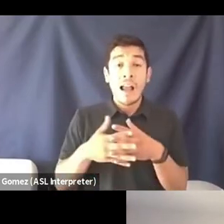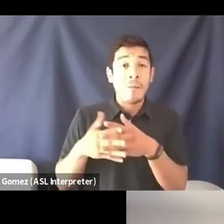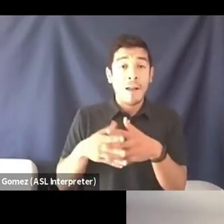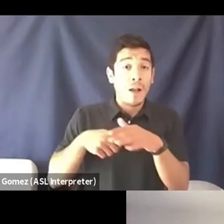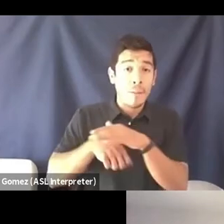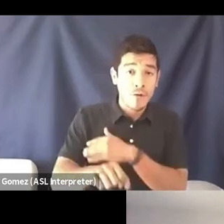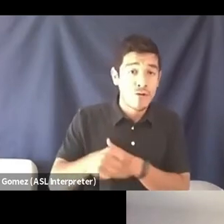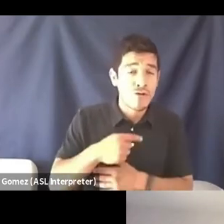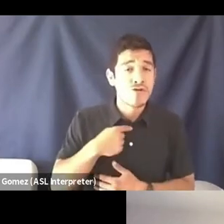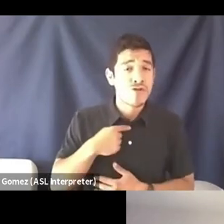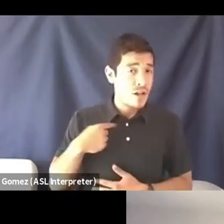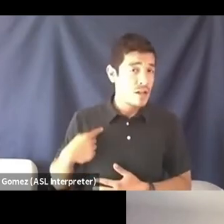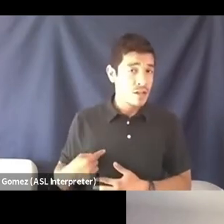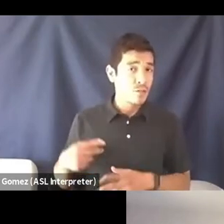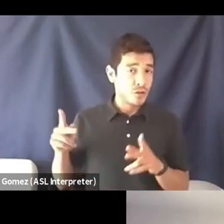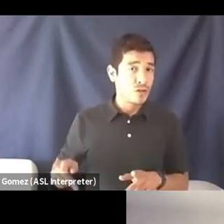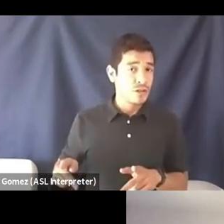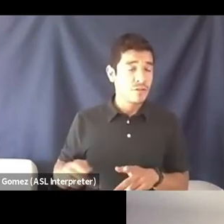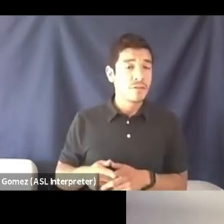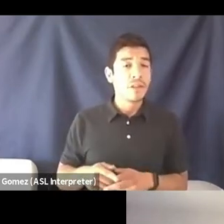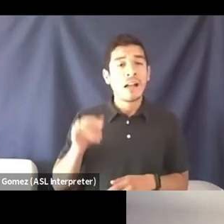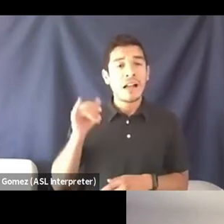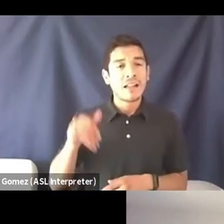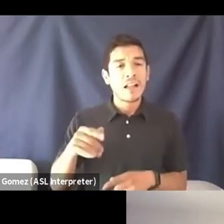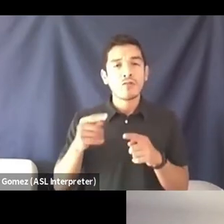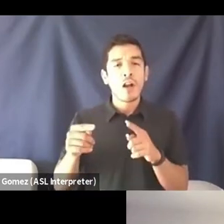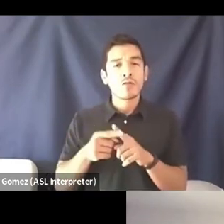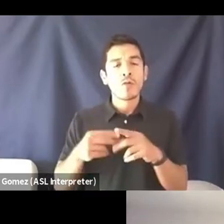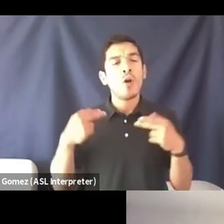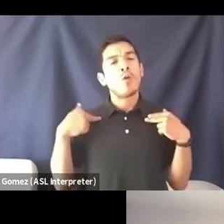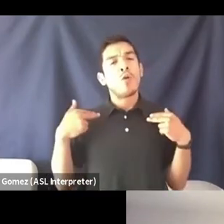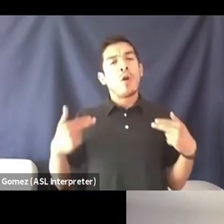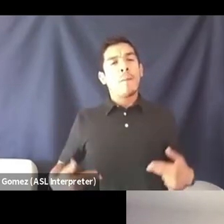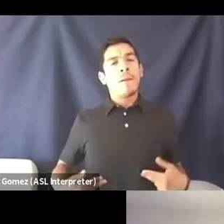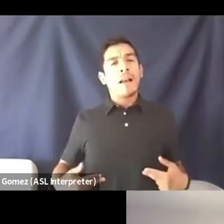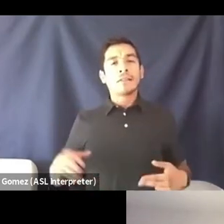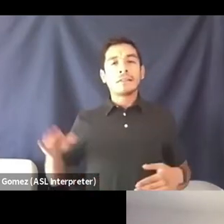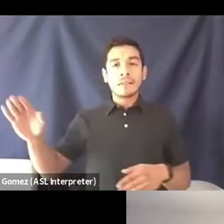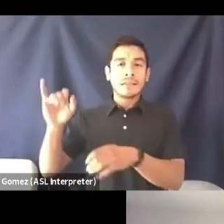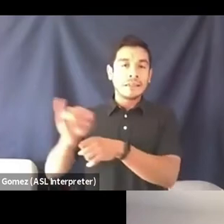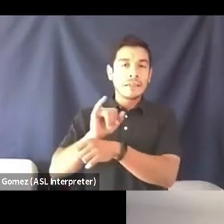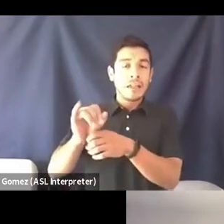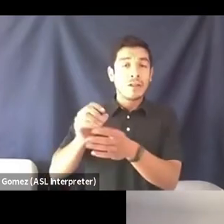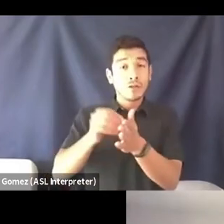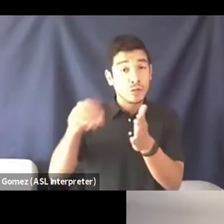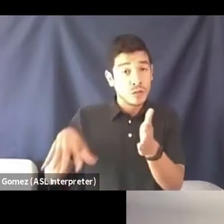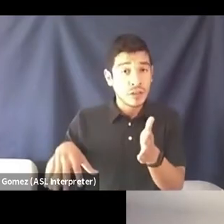was to try to humanize international students. I have to admit